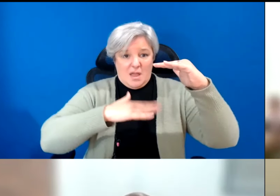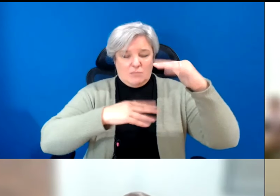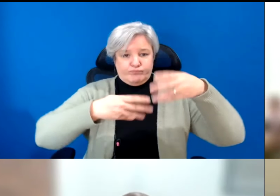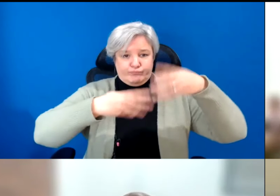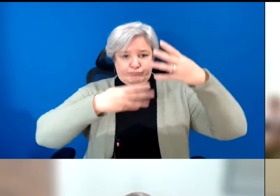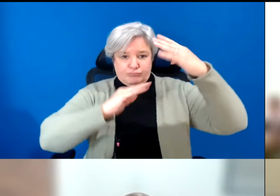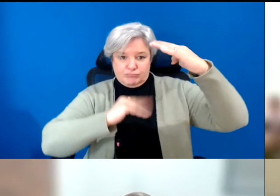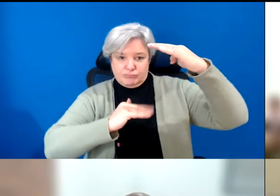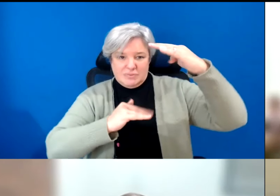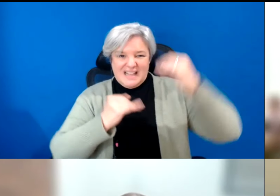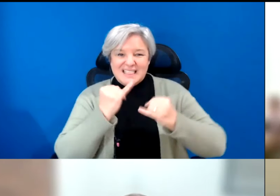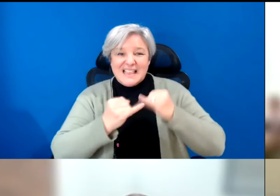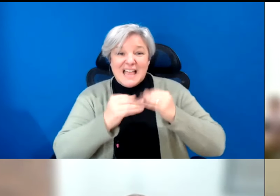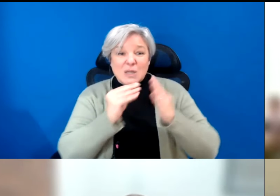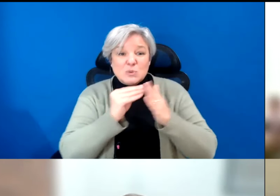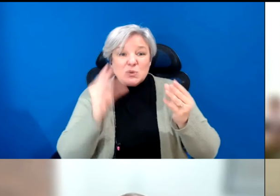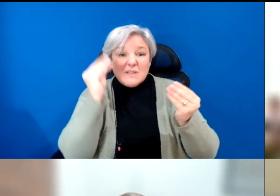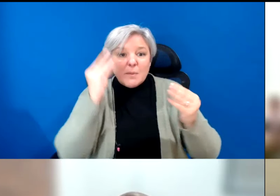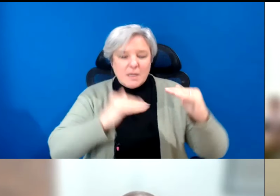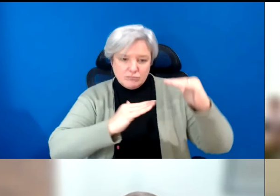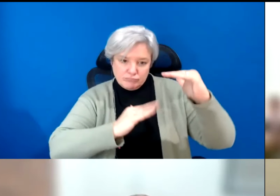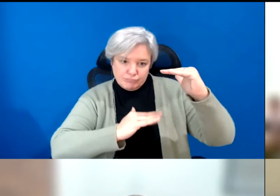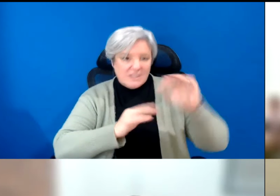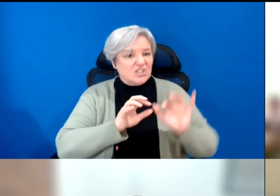the last bit of student information and just type in it.